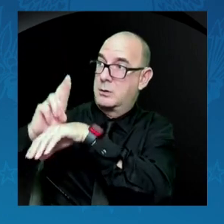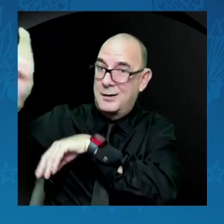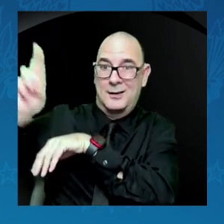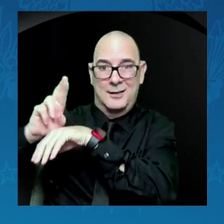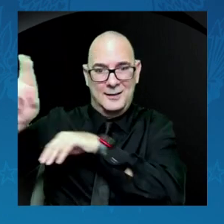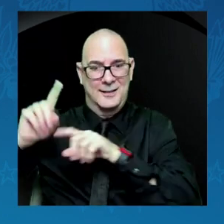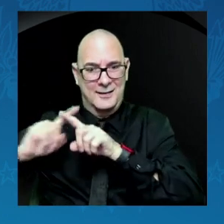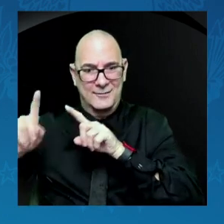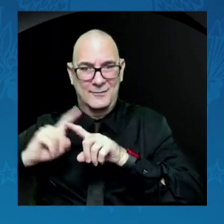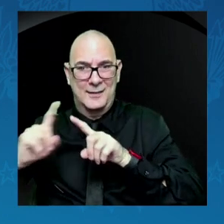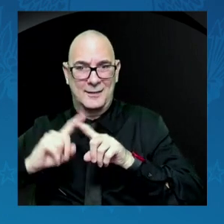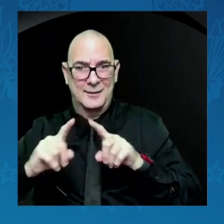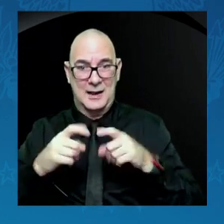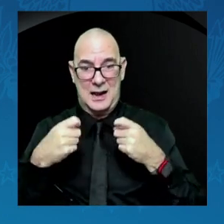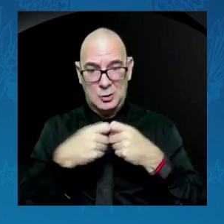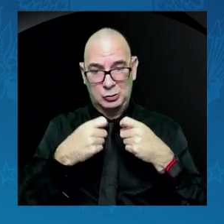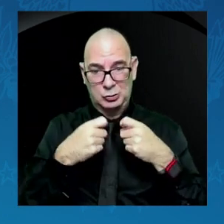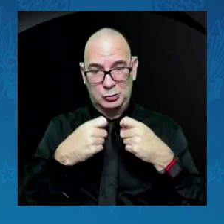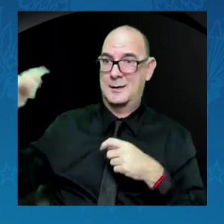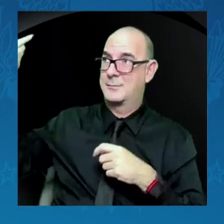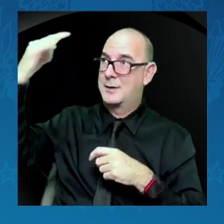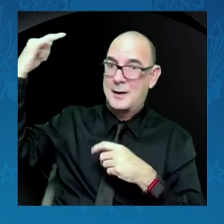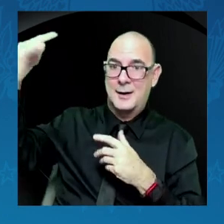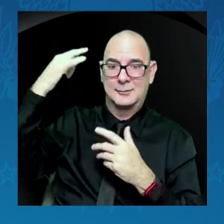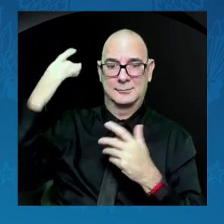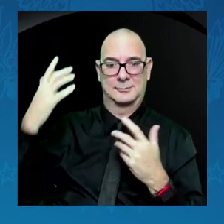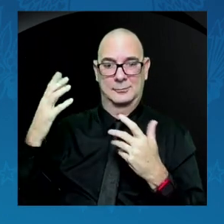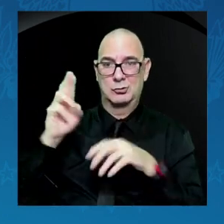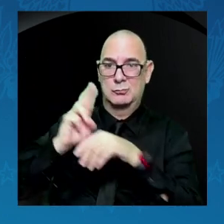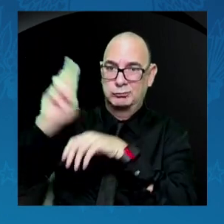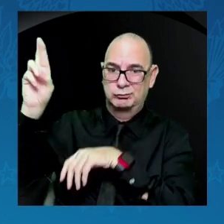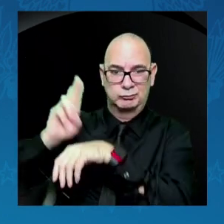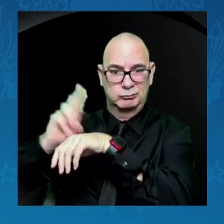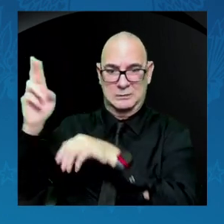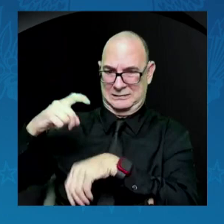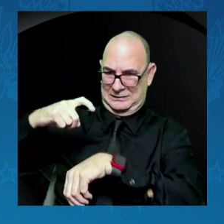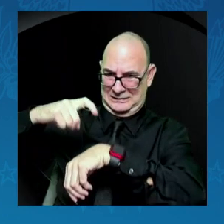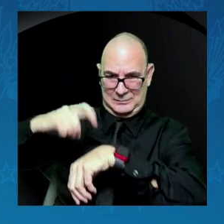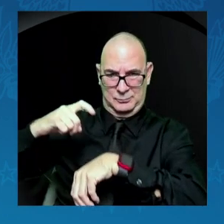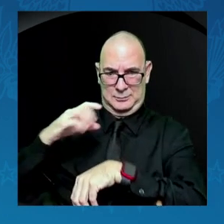It's time for Congress now to do its part